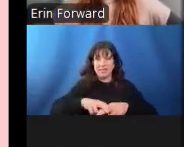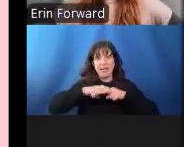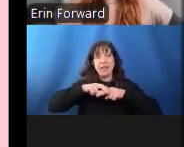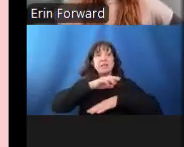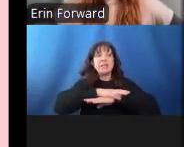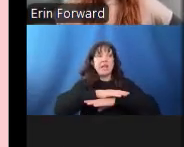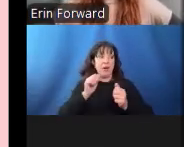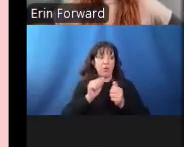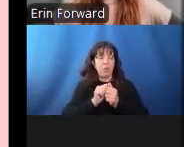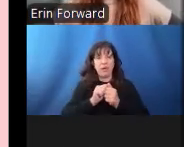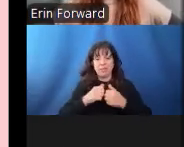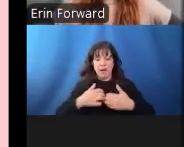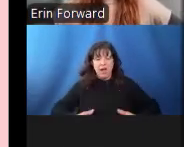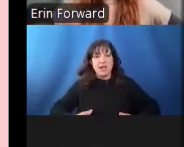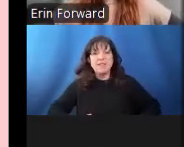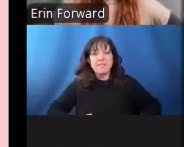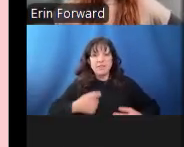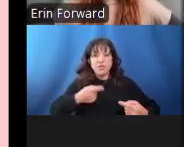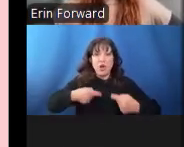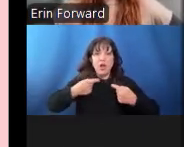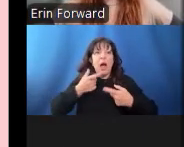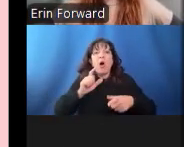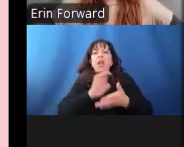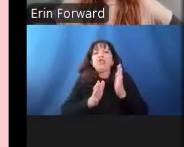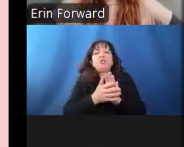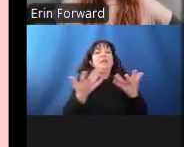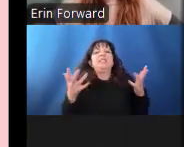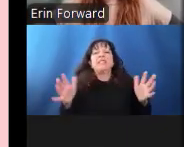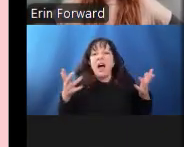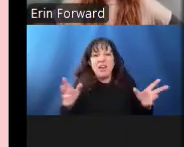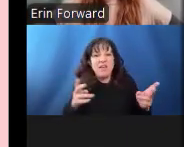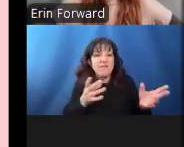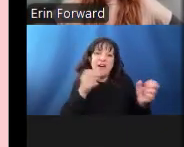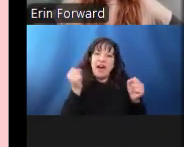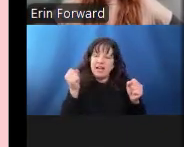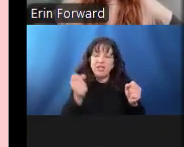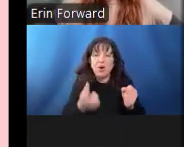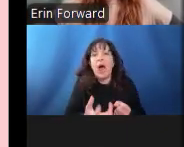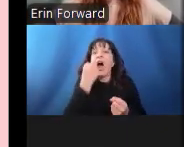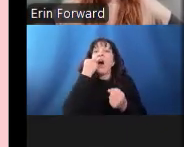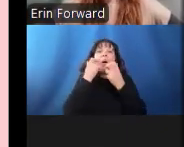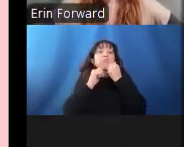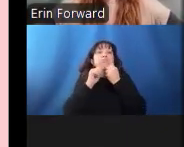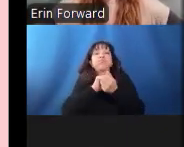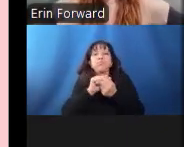strength, and so I kind of want it to be over, so I put a bunch of food in my mouth, and then I don't really know what to do. So